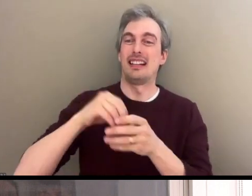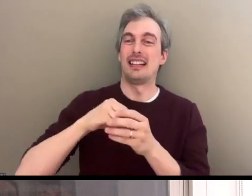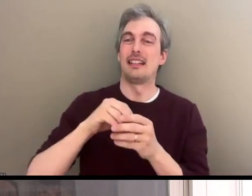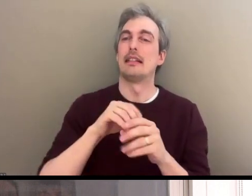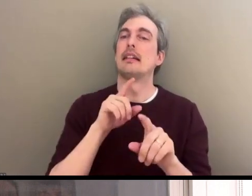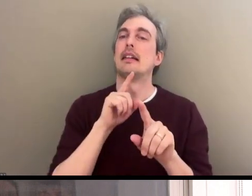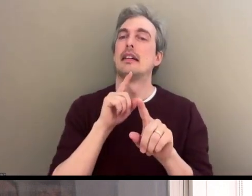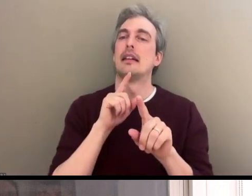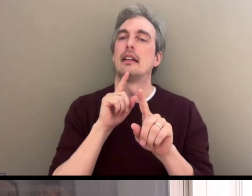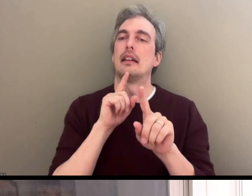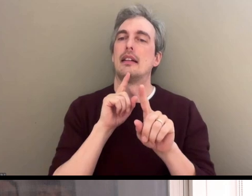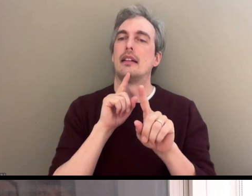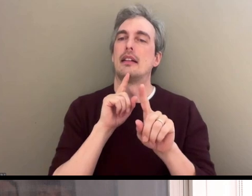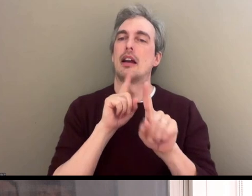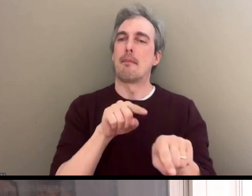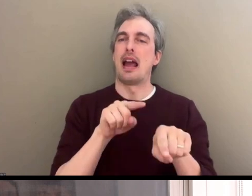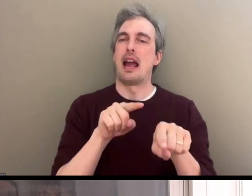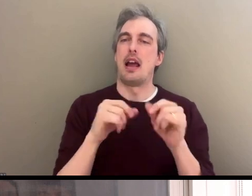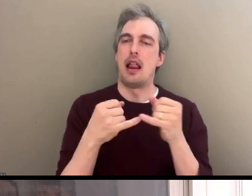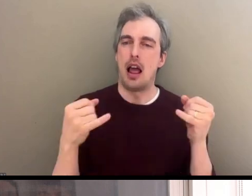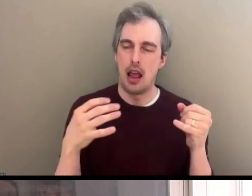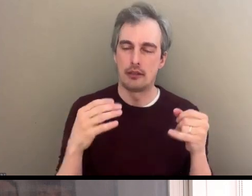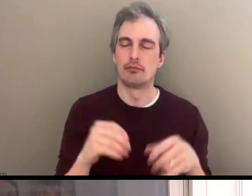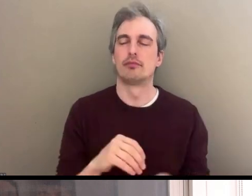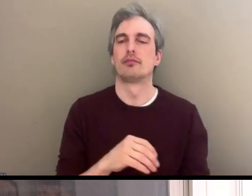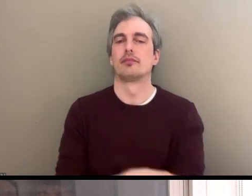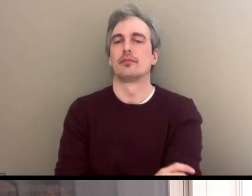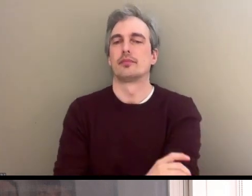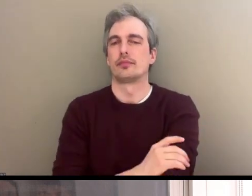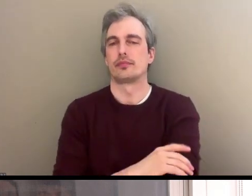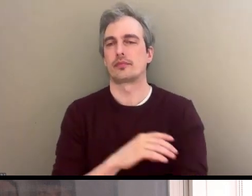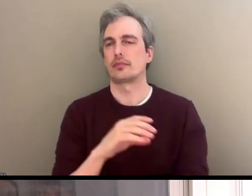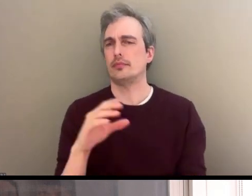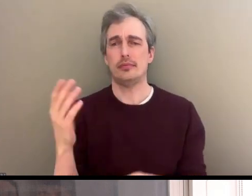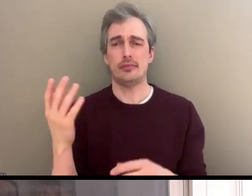And then to use it, you just enter a URL and Lighthouse runs a series of